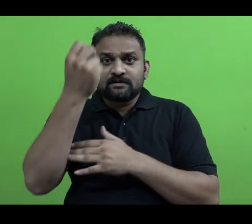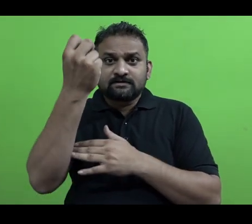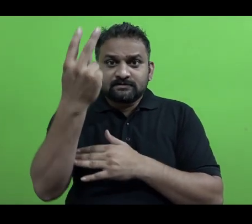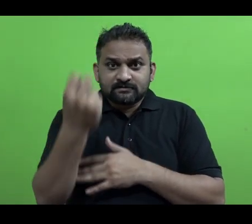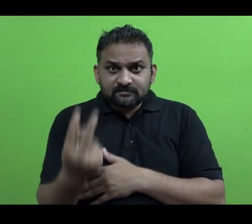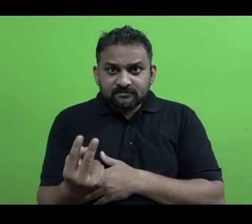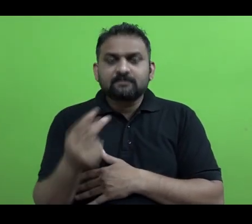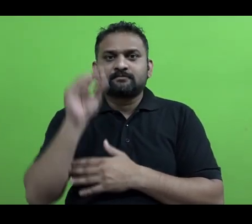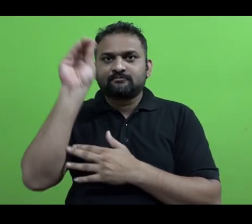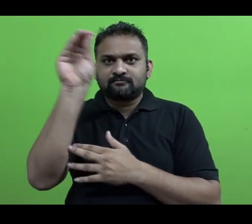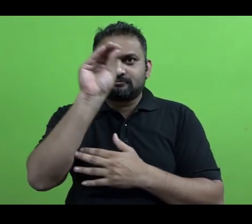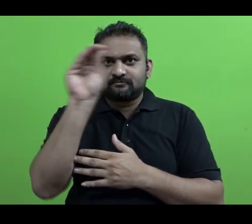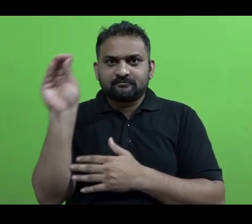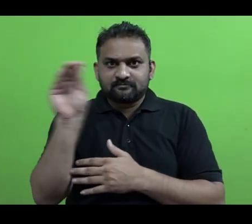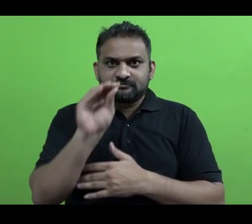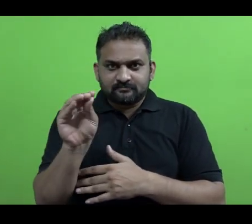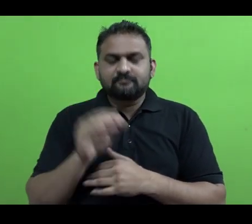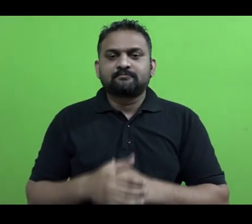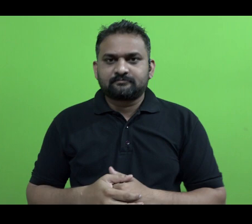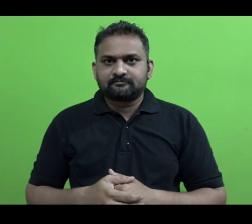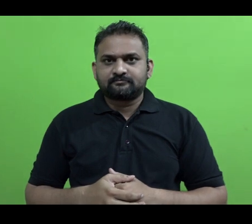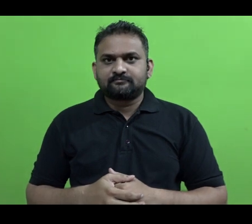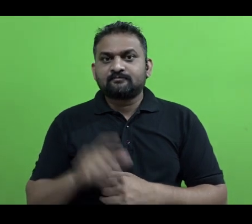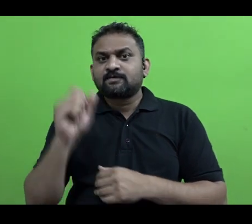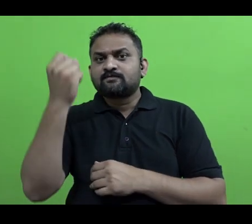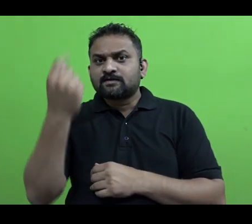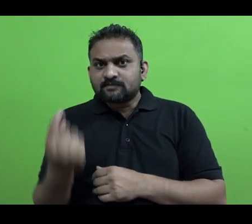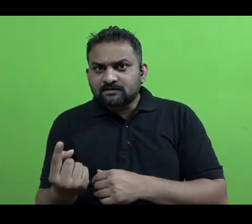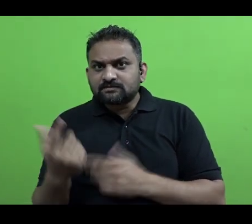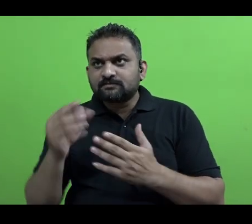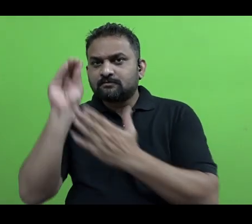So we have the grid here with the units place and the tens place.